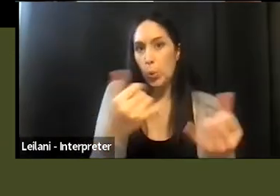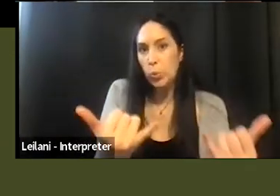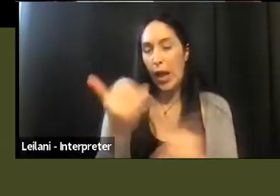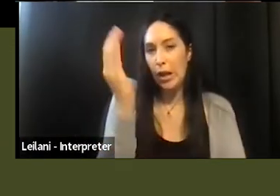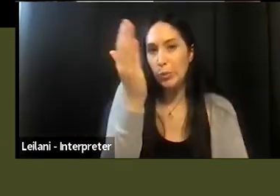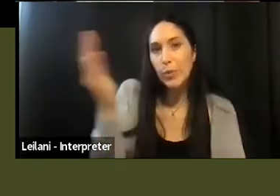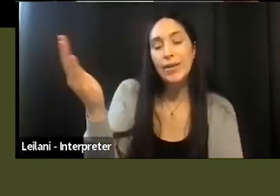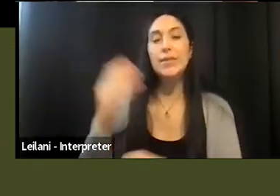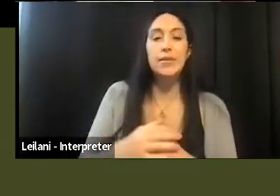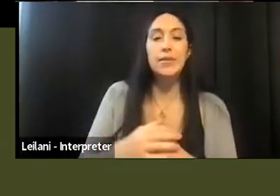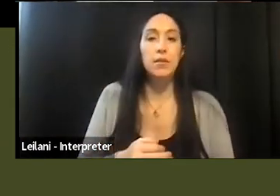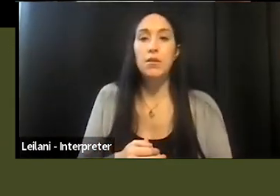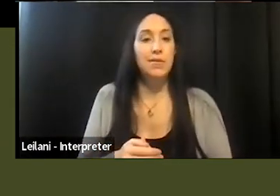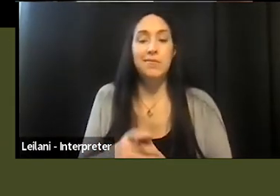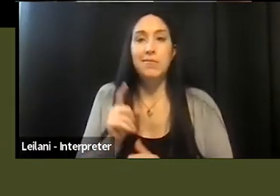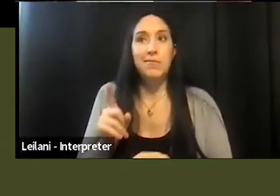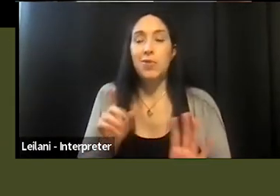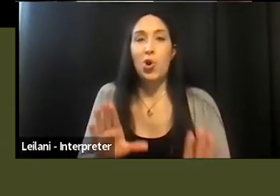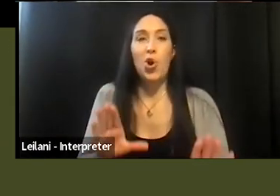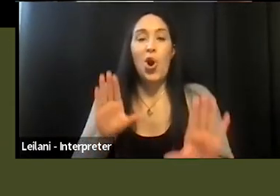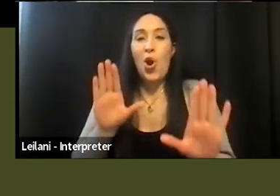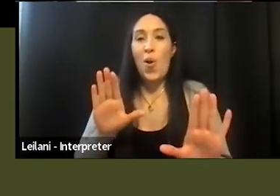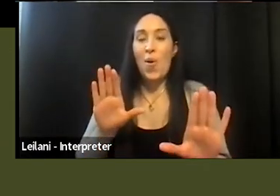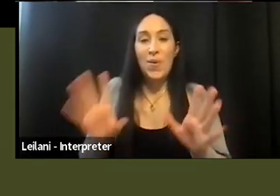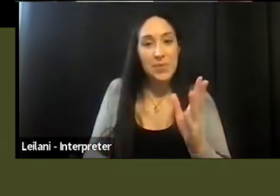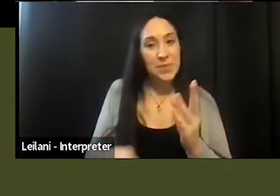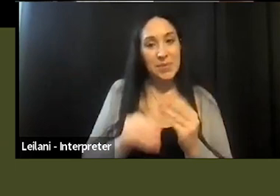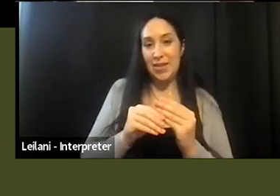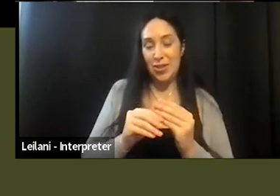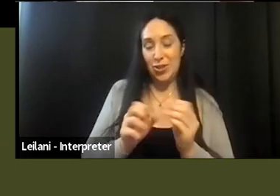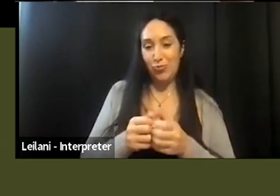as a great addition to our team and our partners.